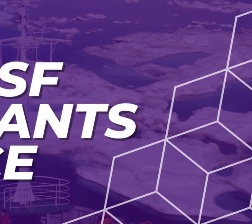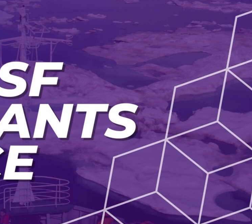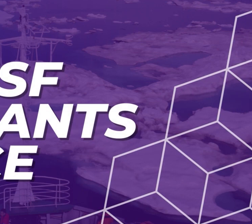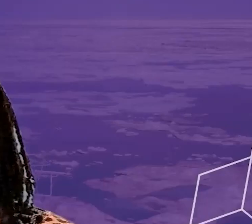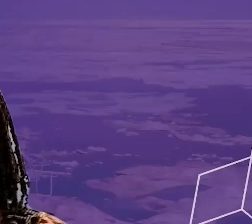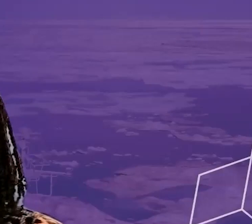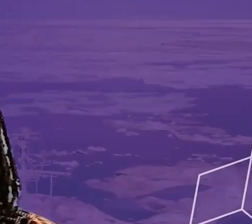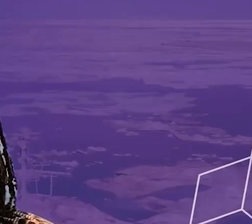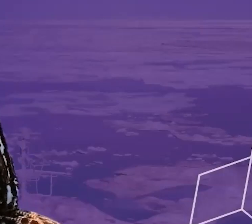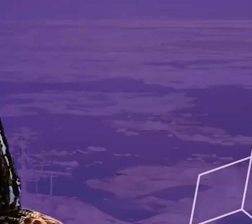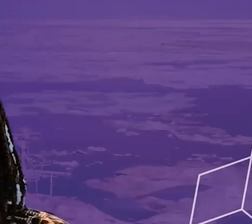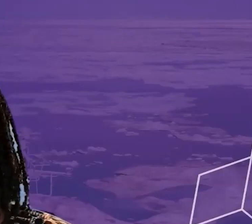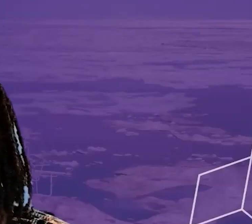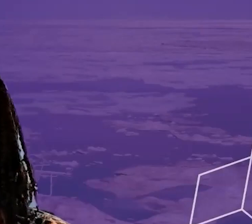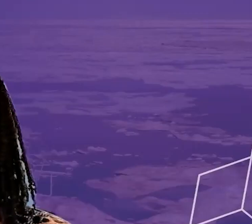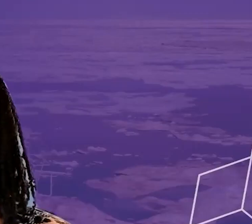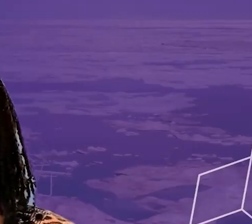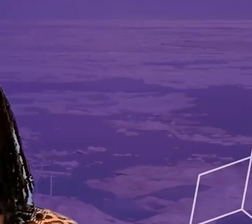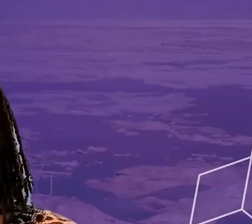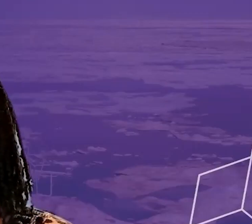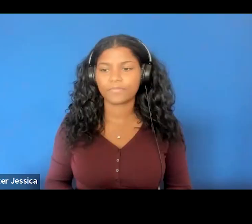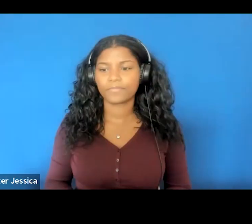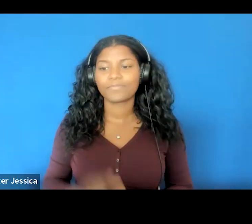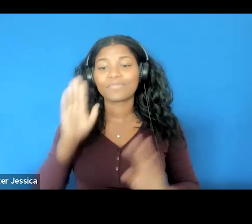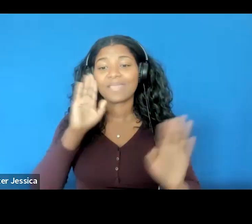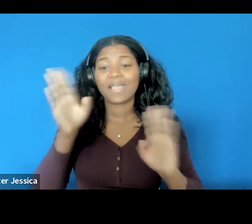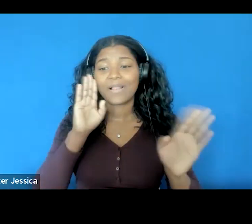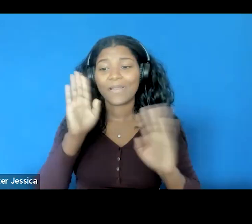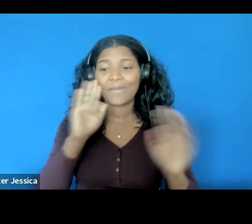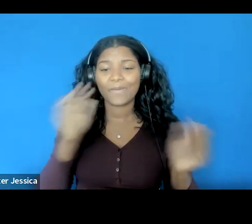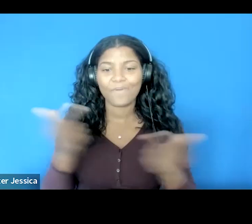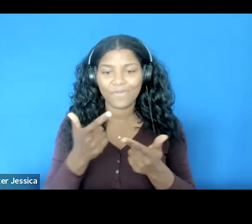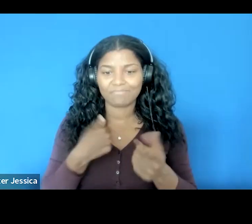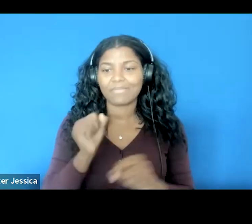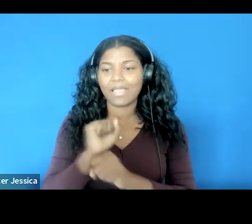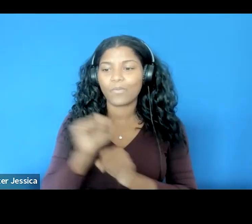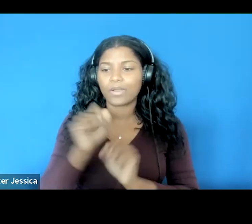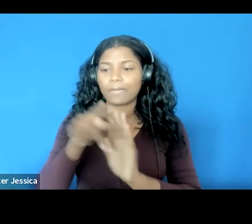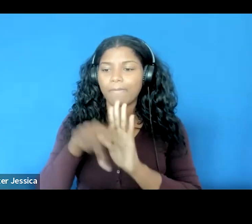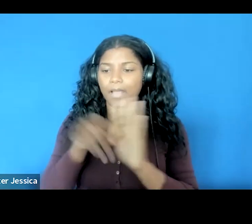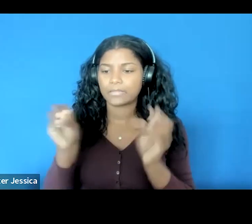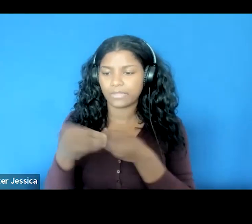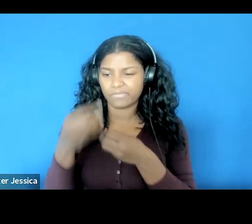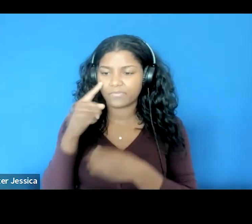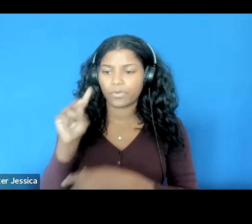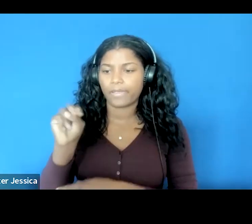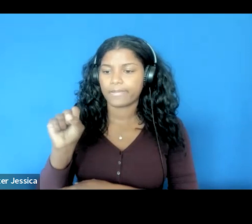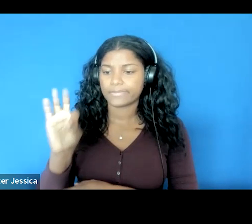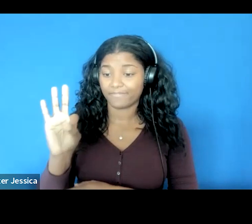Samantha Hunter: Hello everyone my name is Samantha Hunter and I work in the Policy Office at the National Science Foundation. It is my pleasure to welcome you today to another session